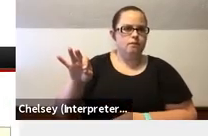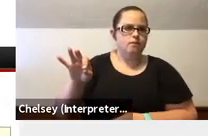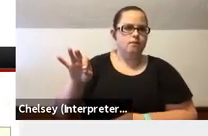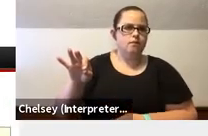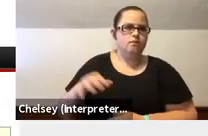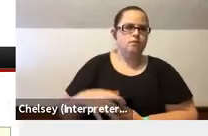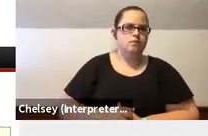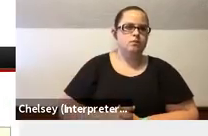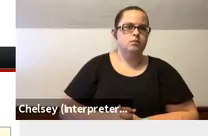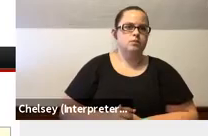Okay.